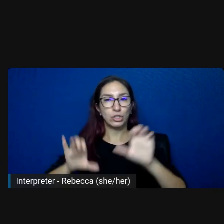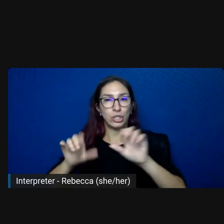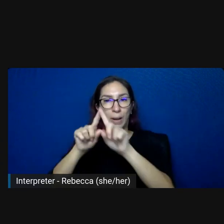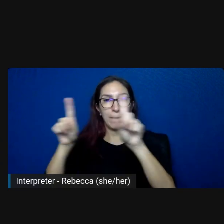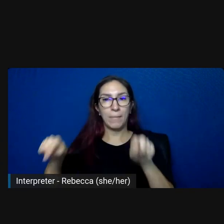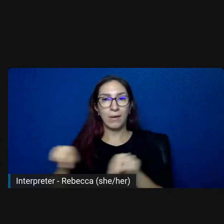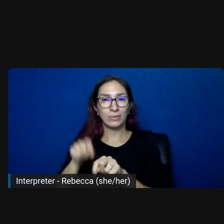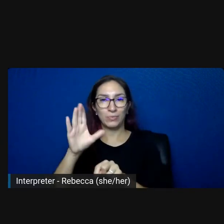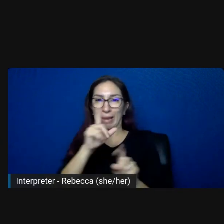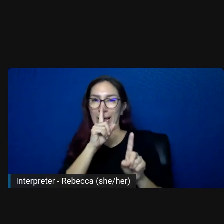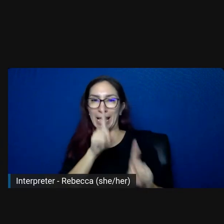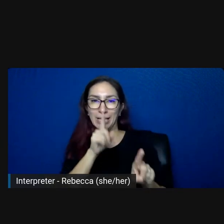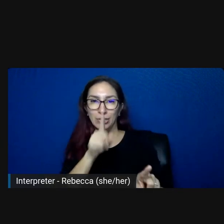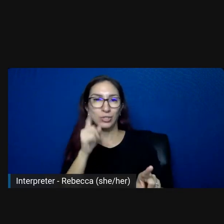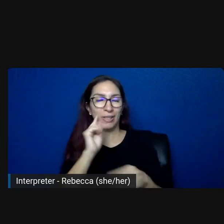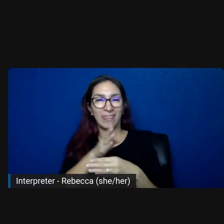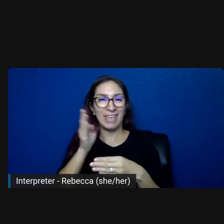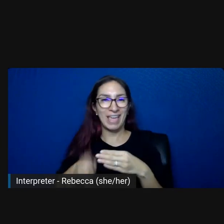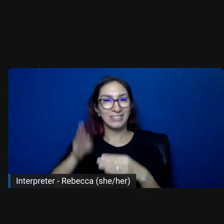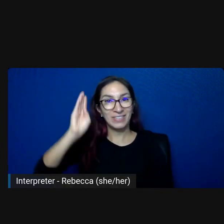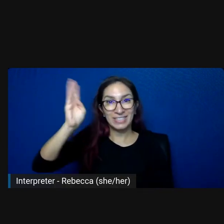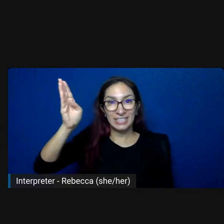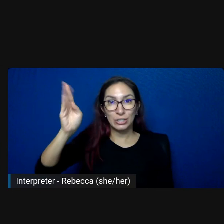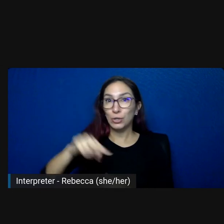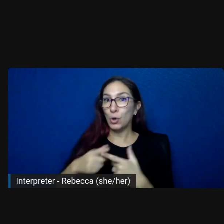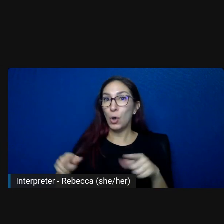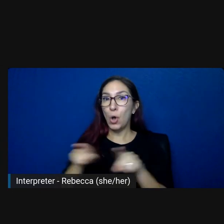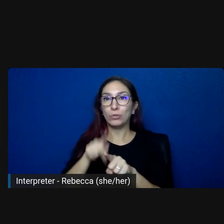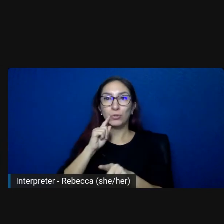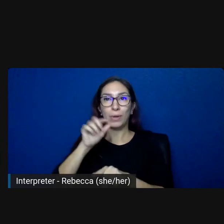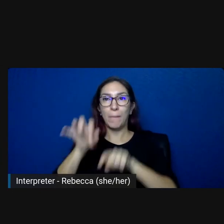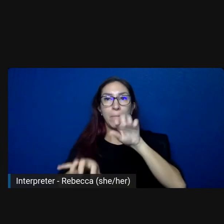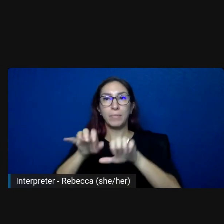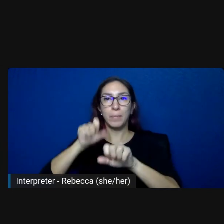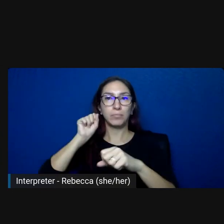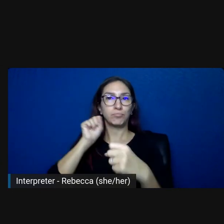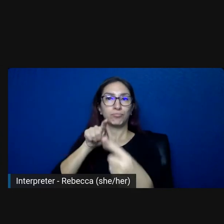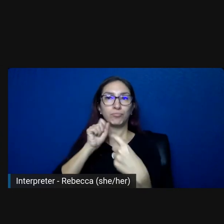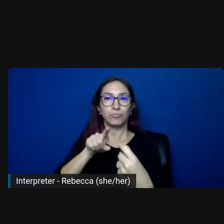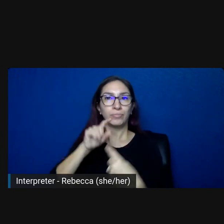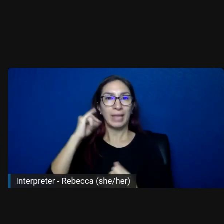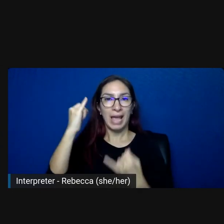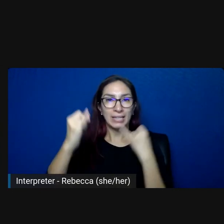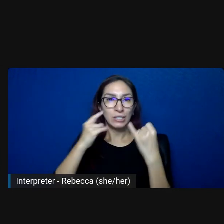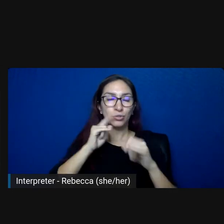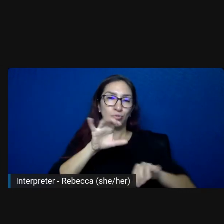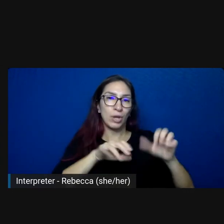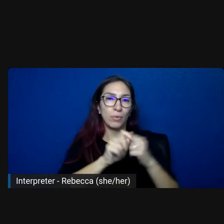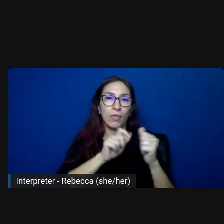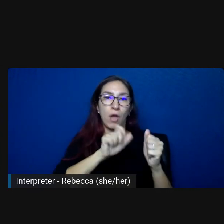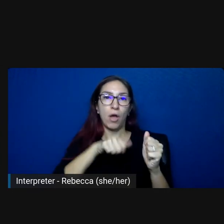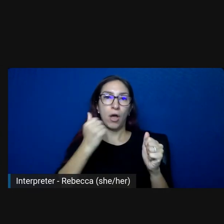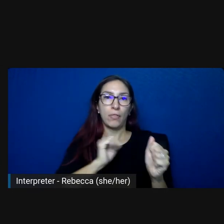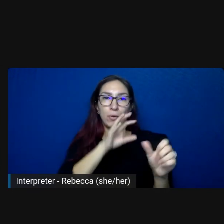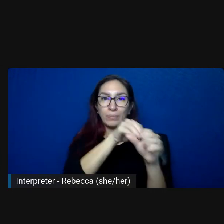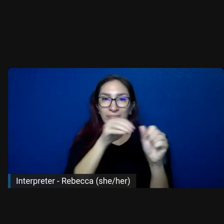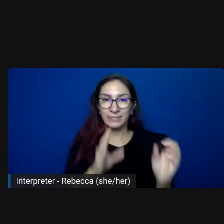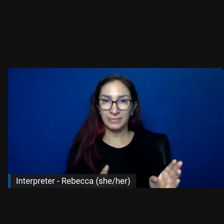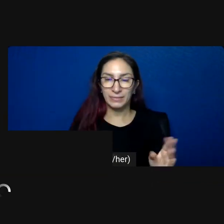at the end of this session. You can also use the Ideas section to chat with other attendees. Without further ado, here we welcome Carlos Camara.